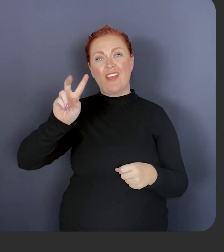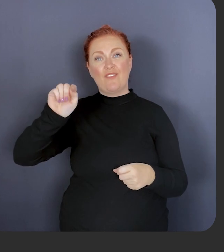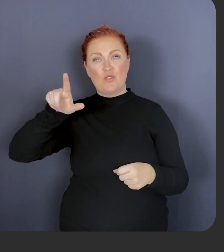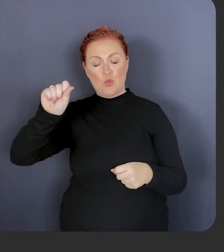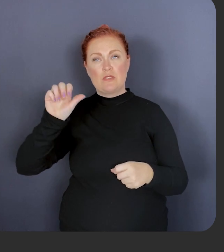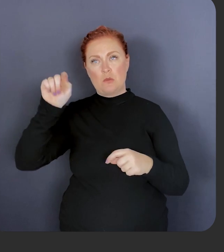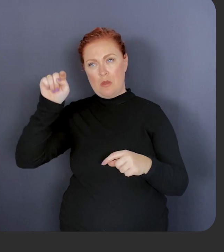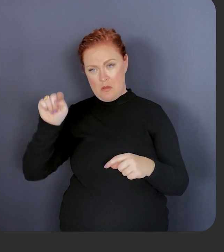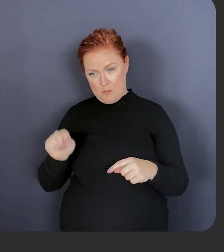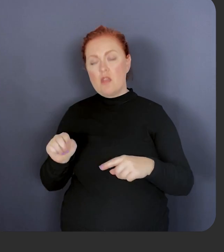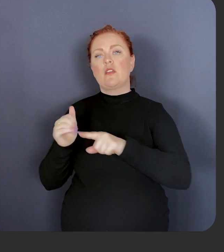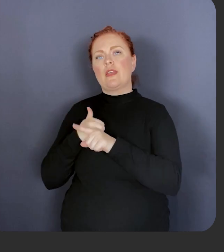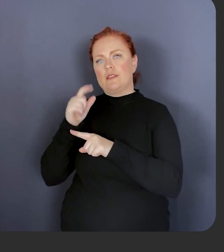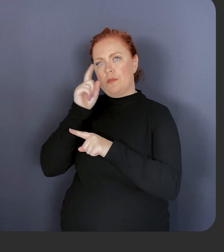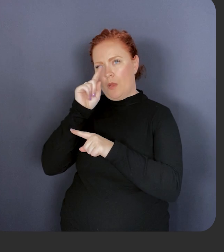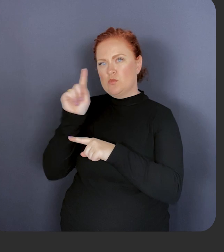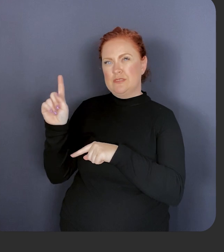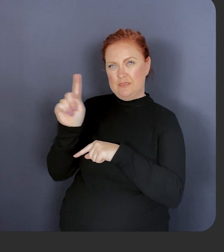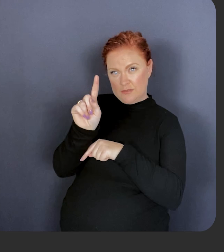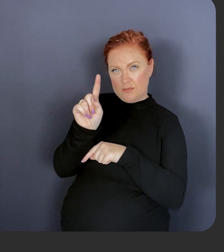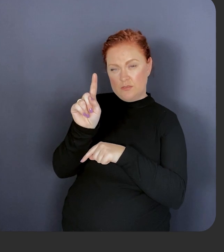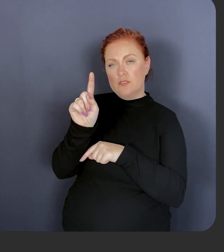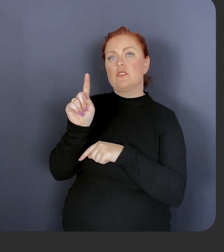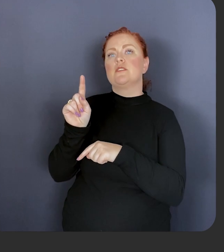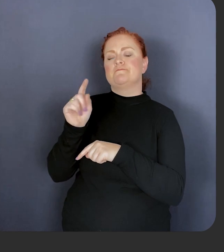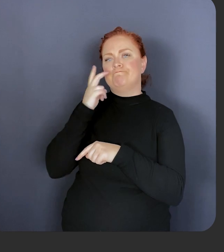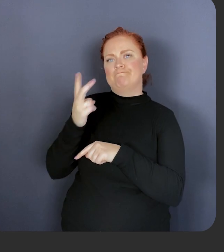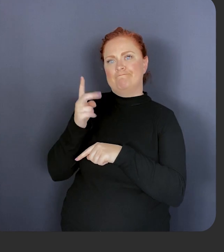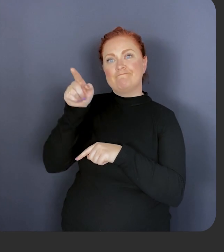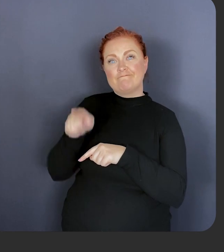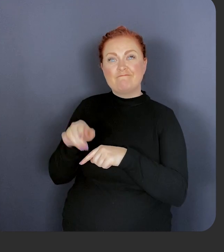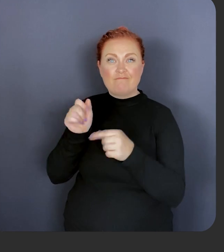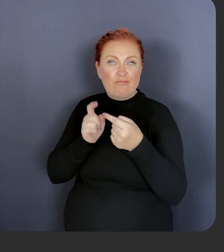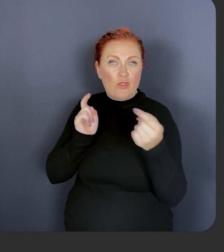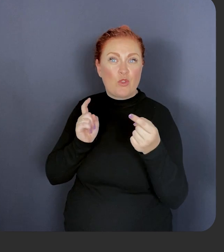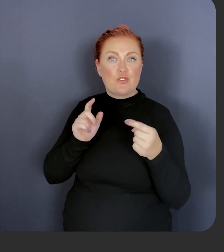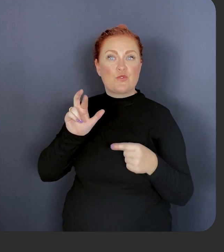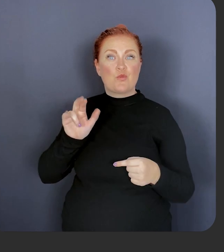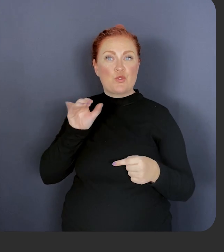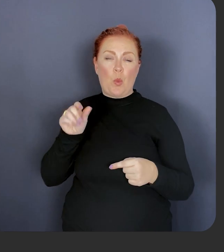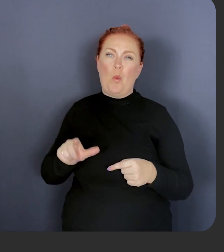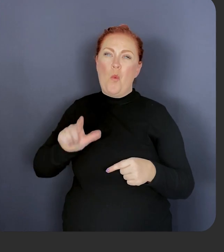by going up, I can hover it, and I can see that that contrast ratio is quite low.